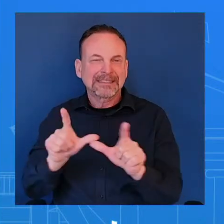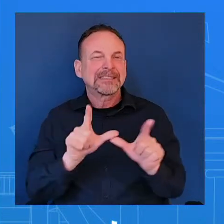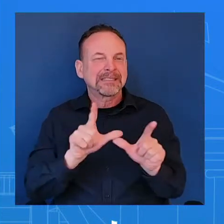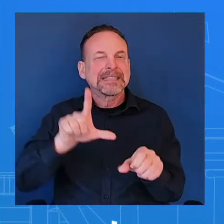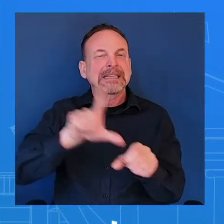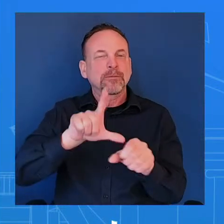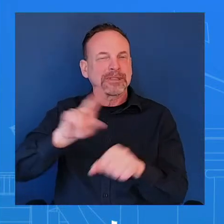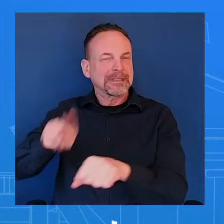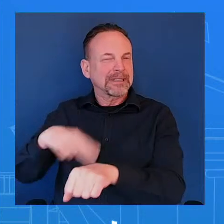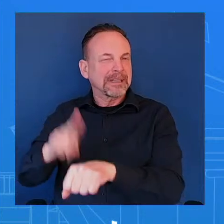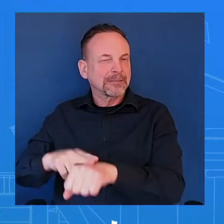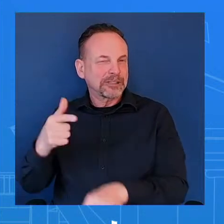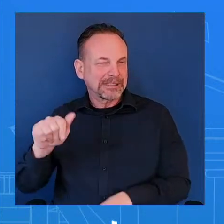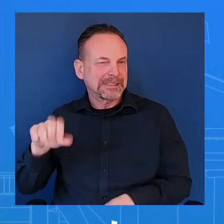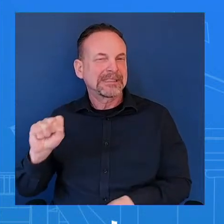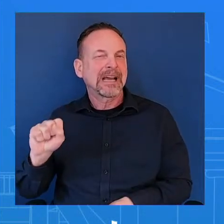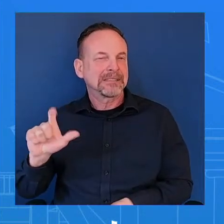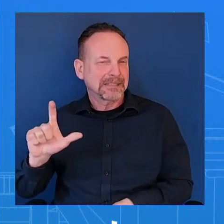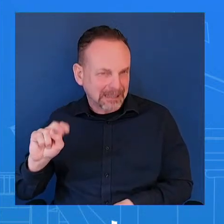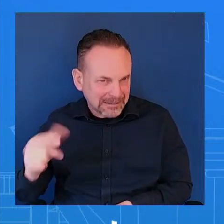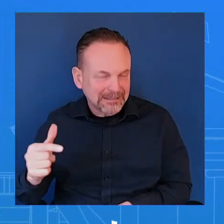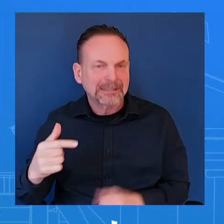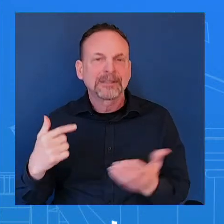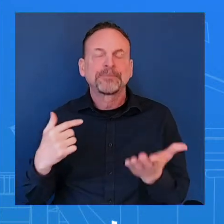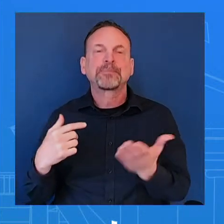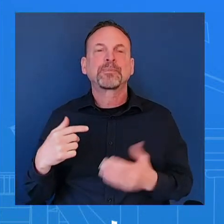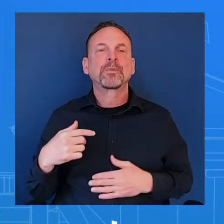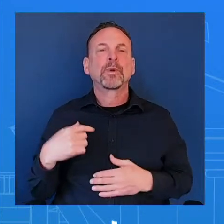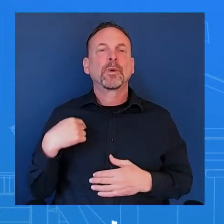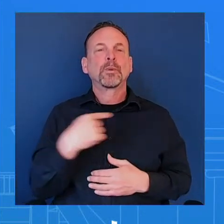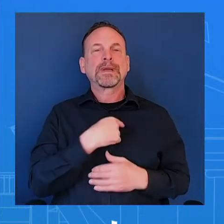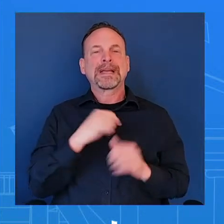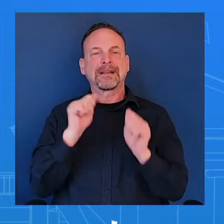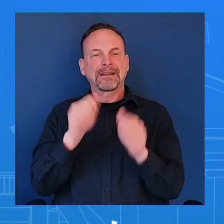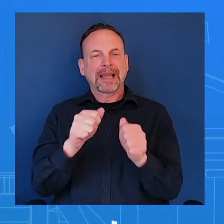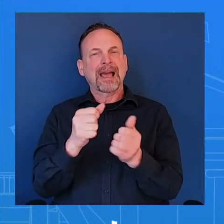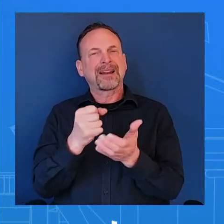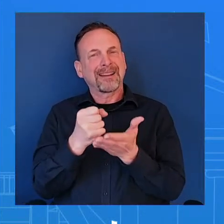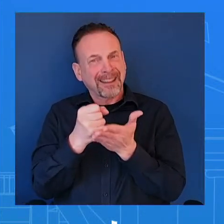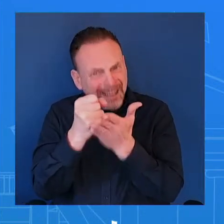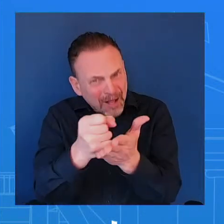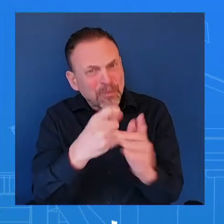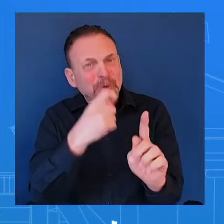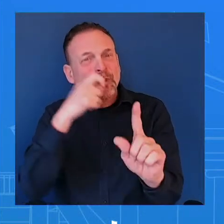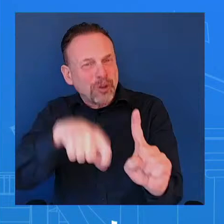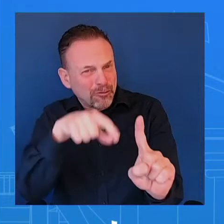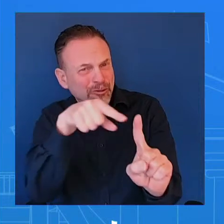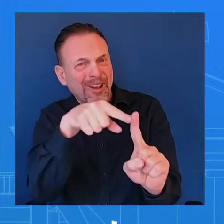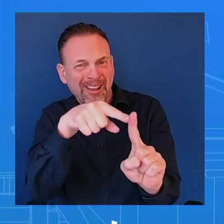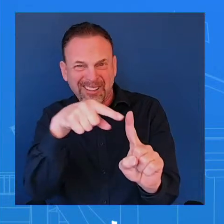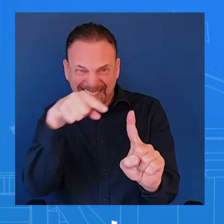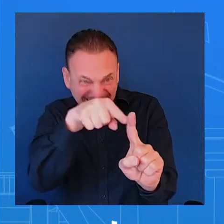with what Ukrainians are fighting for right now. They're fighting for their democracy. They're fighting for their freedom